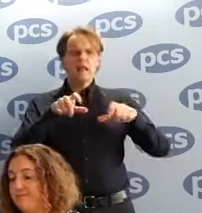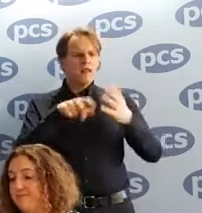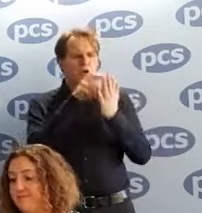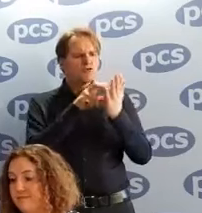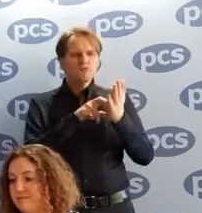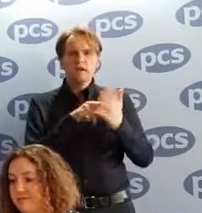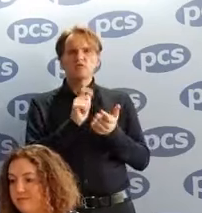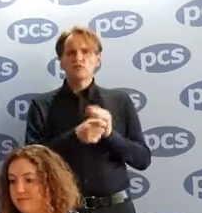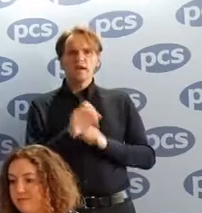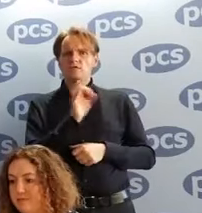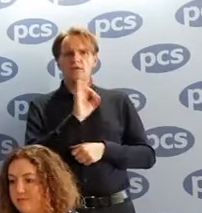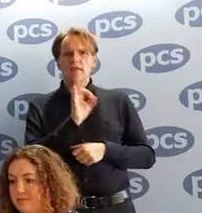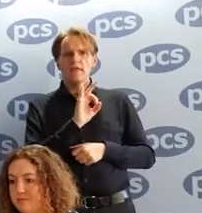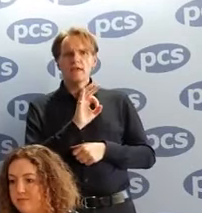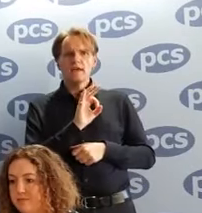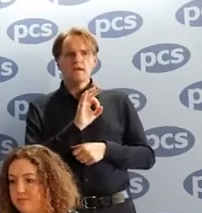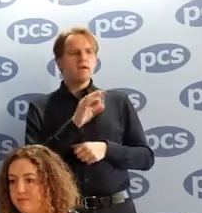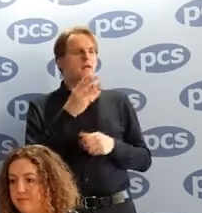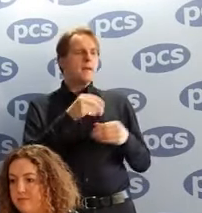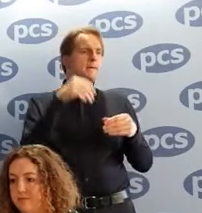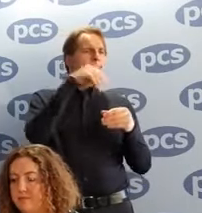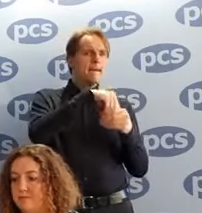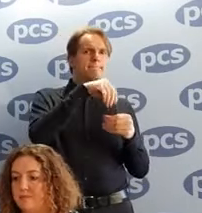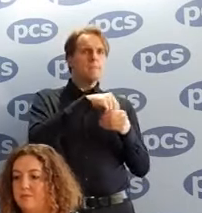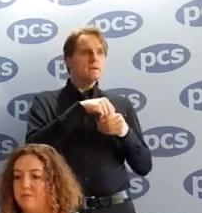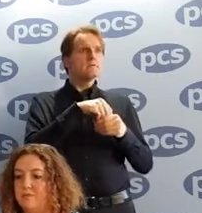having members getting extra money to put right the wrong that was done to